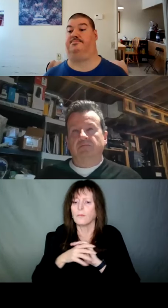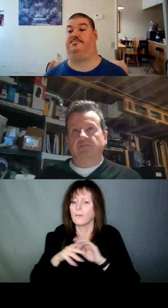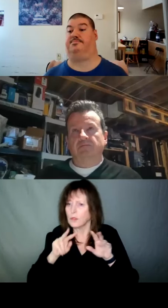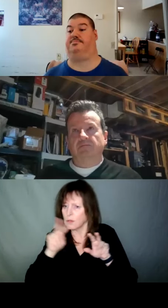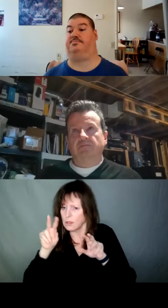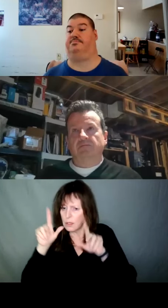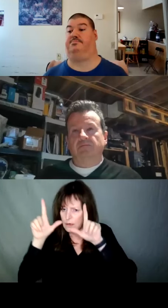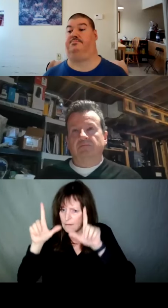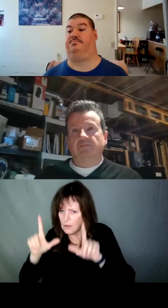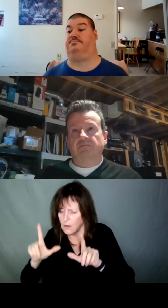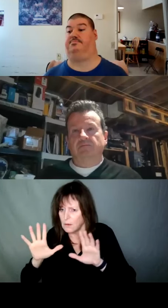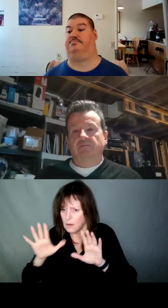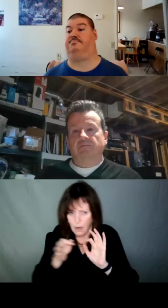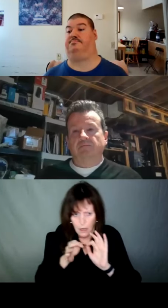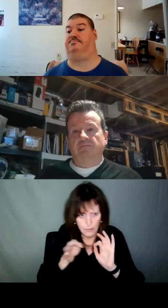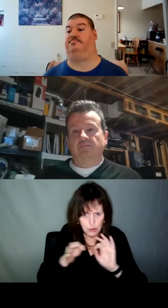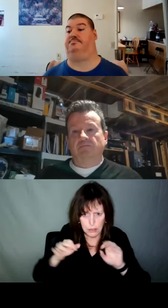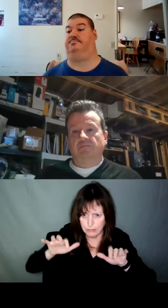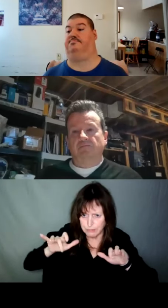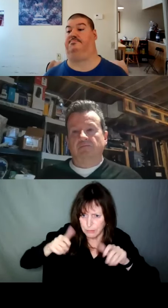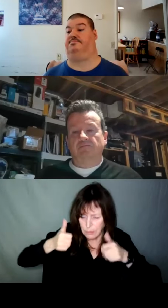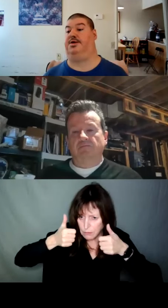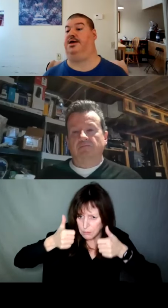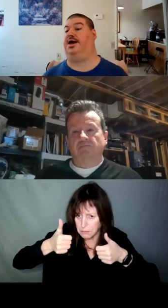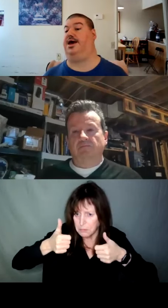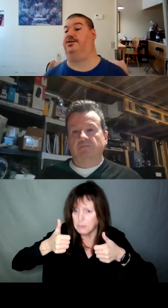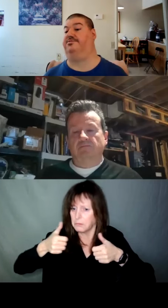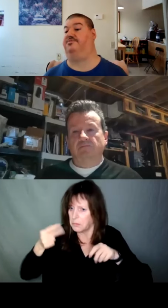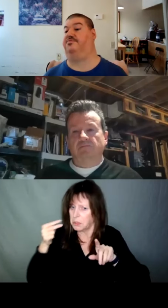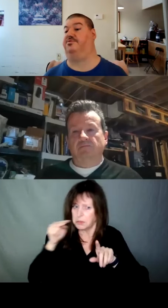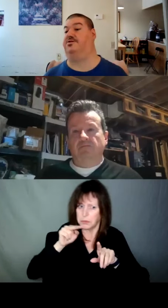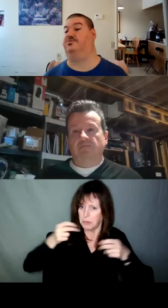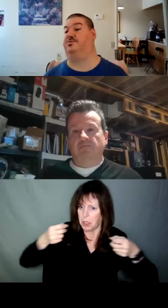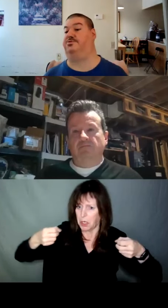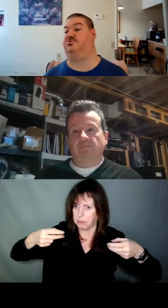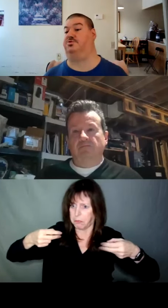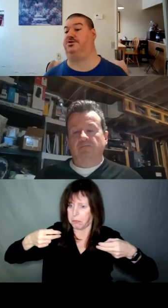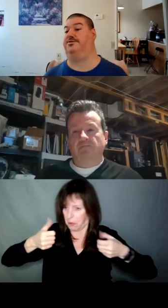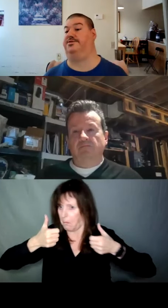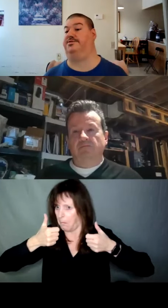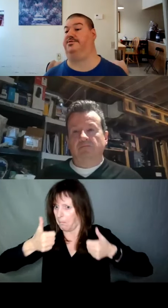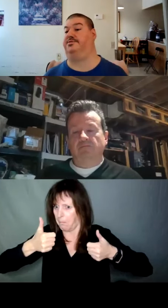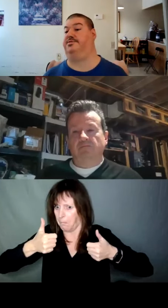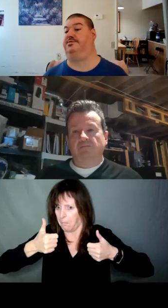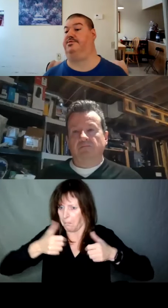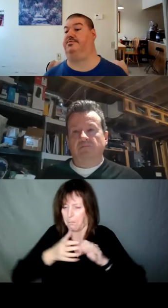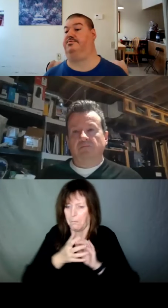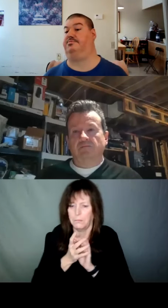» RAIHAN HUSSAIN: On the video , everything is going fine . » JOHN MOSSA: And captioning?